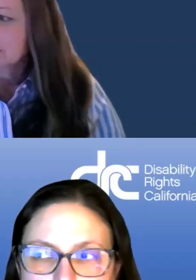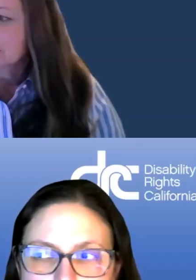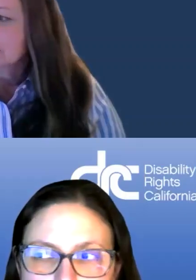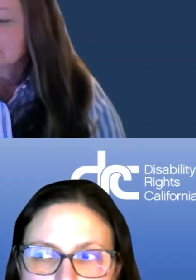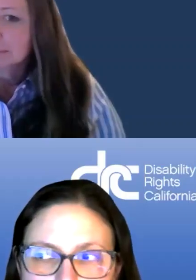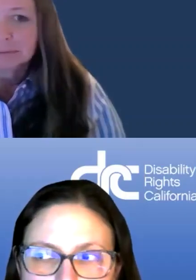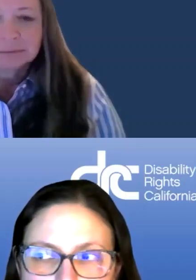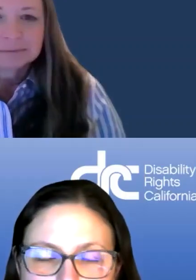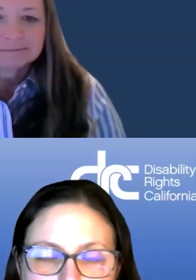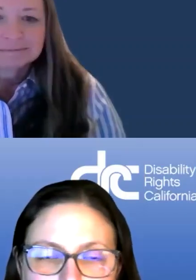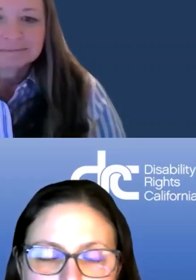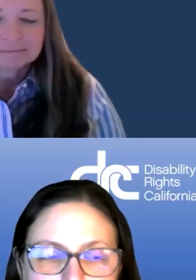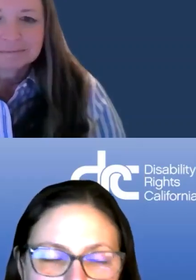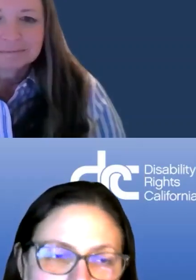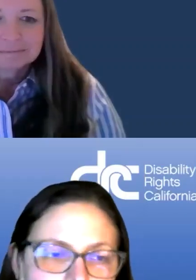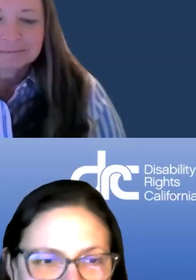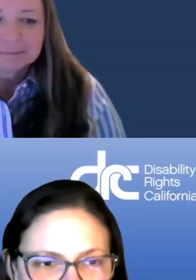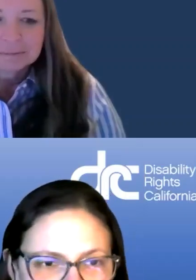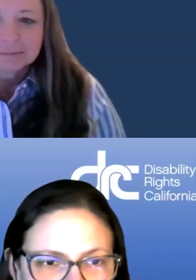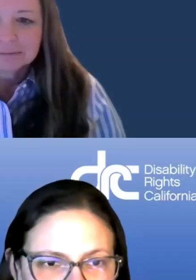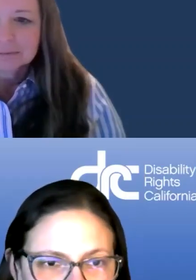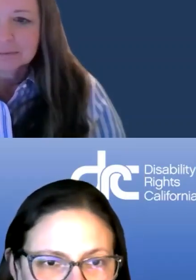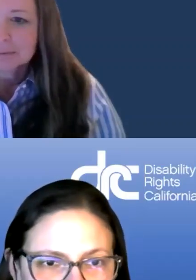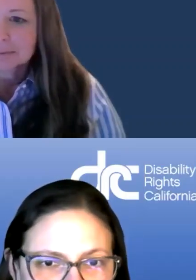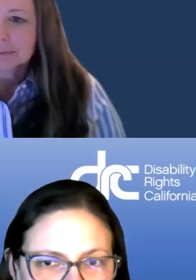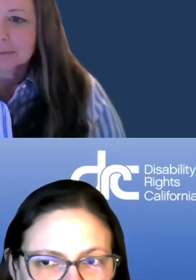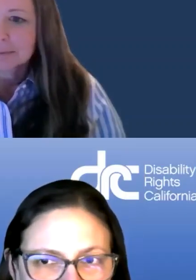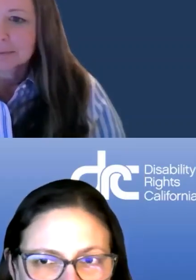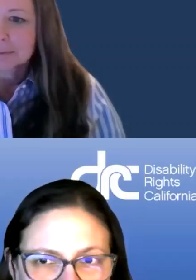I don't see any more questions right now in the Q&A or the chat.